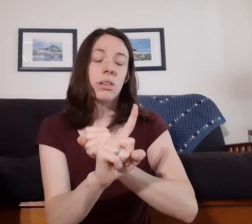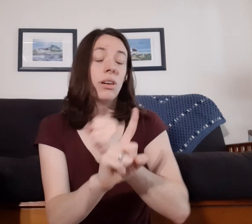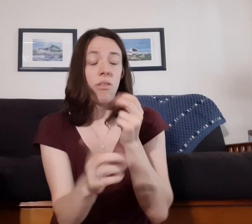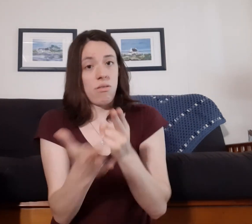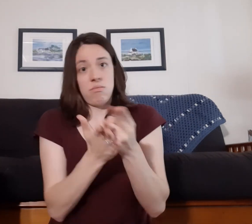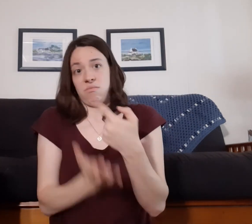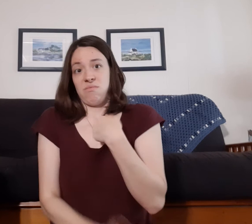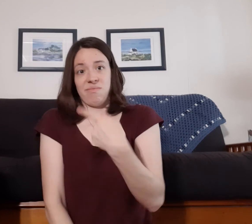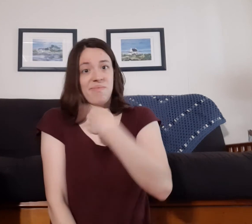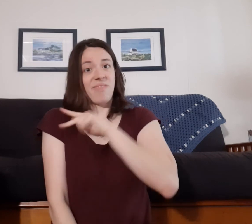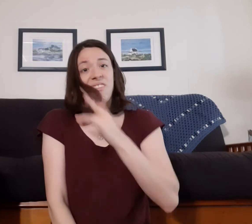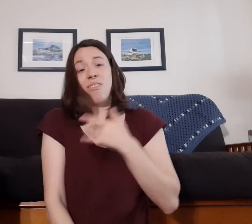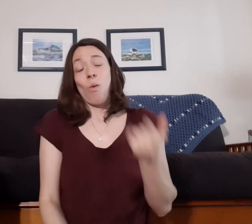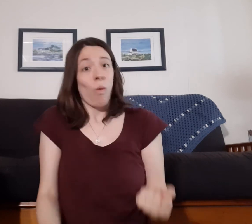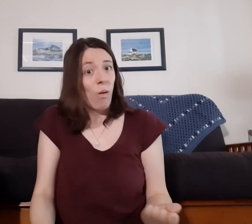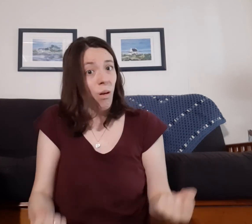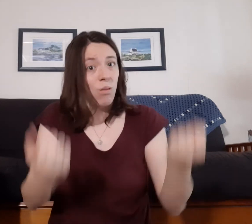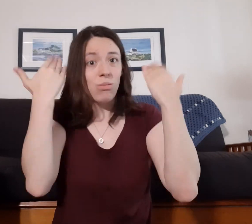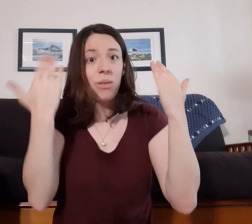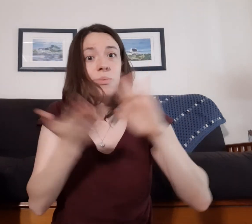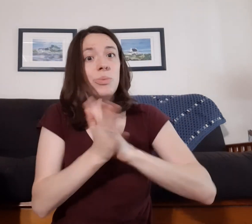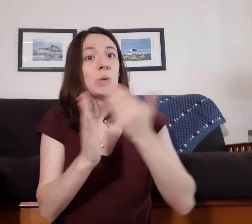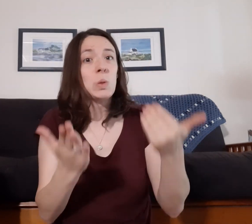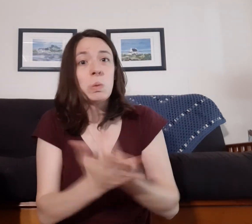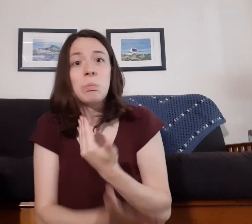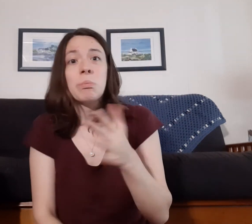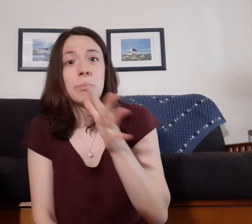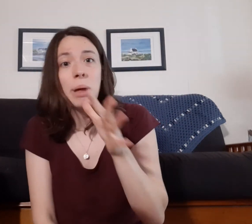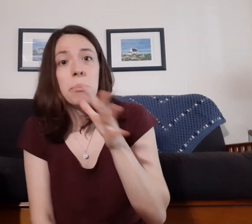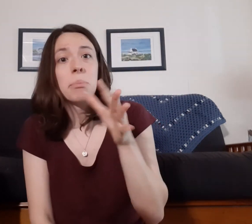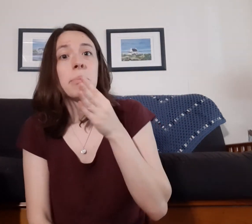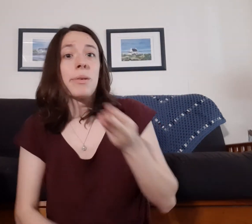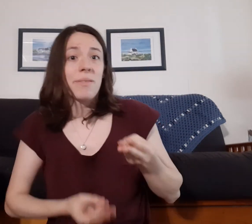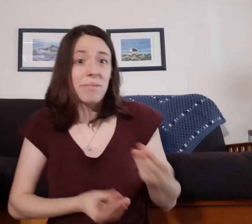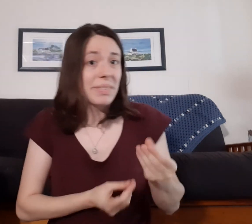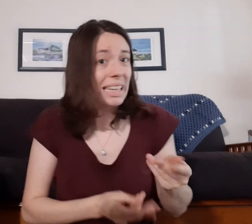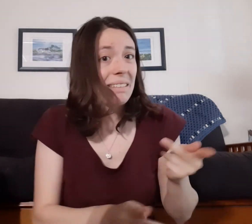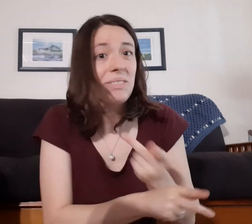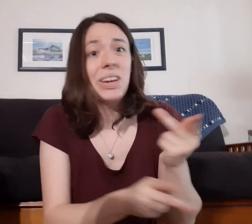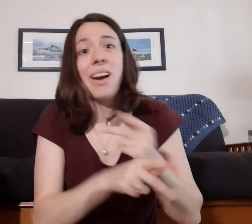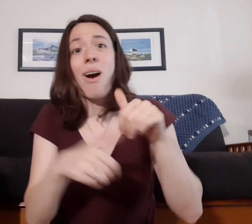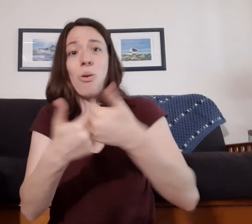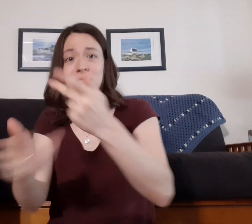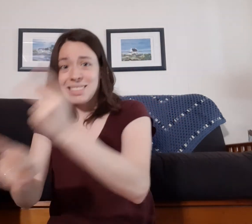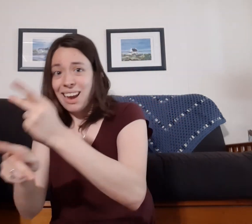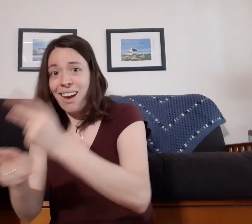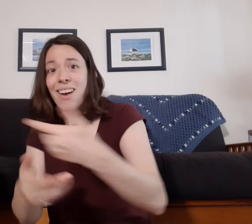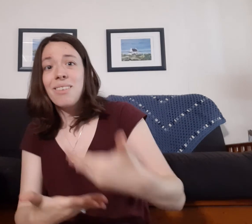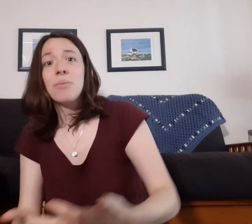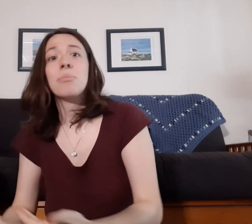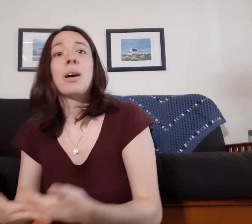Honestly, I personally felt very overwhelmed with becoming a new mother. Figuring out breastfeeding, how to take care of a baby,